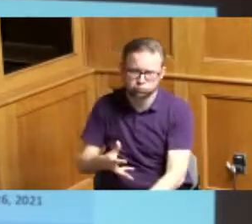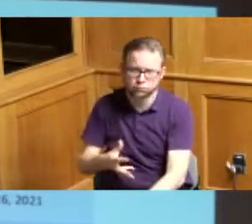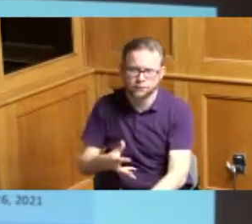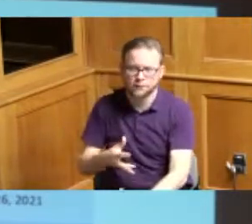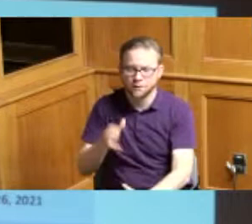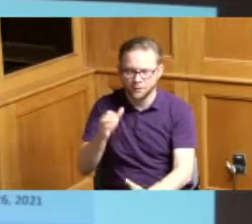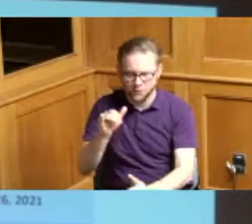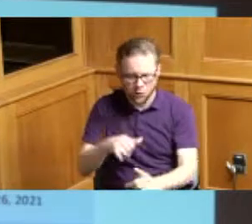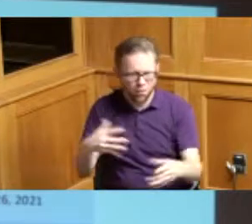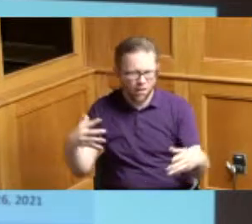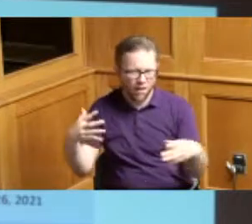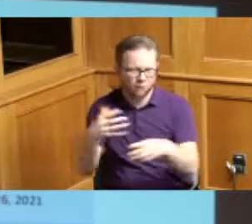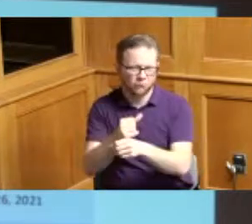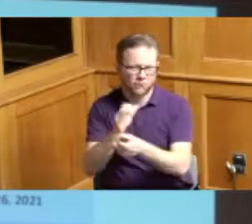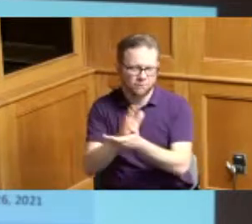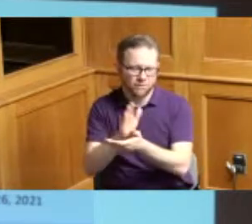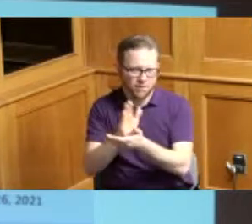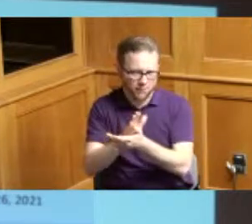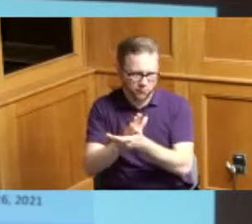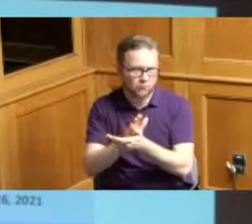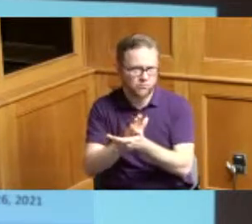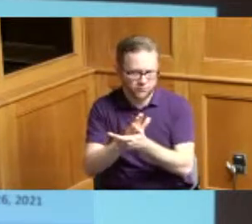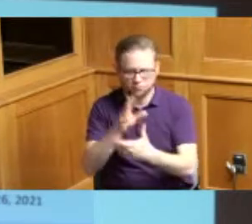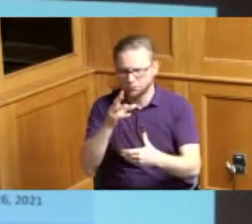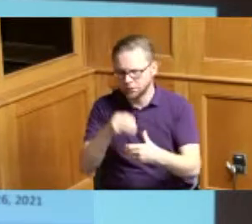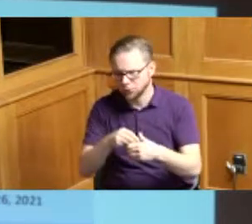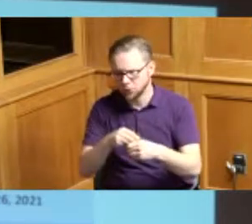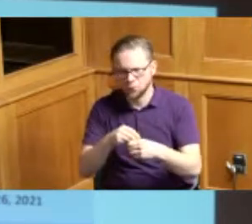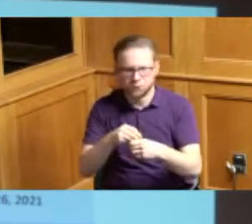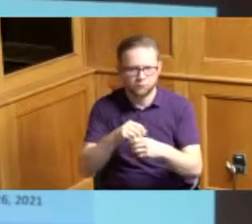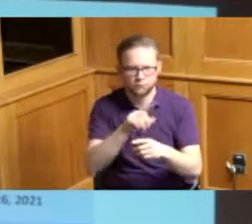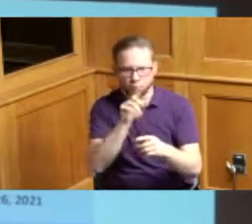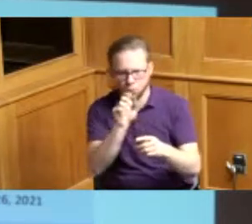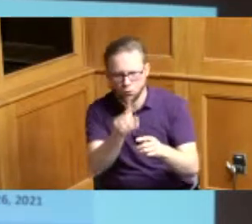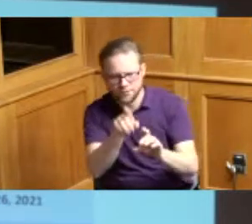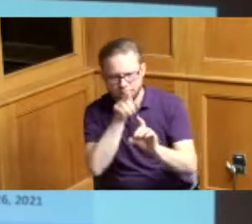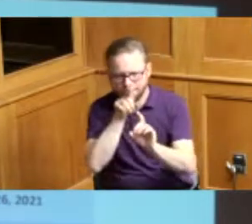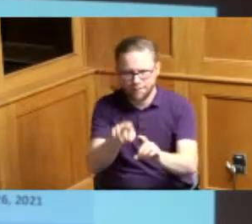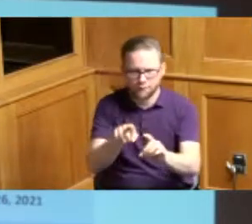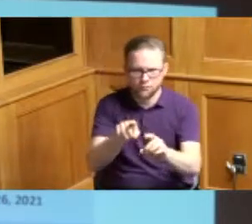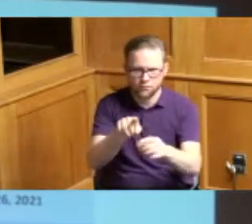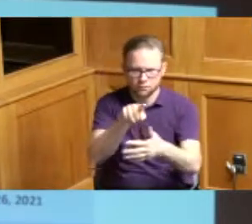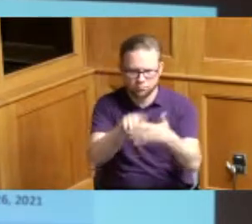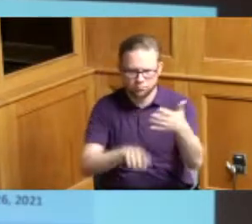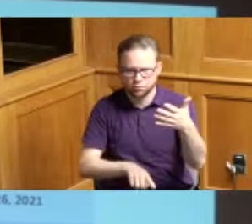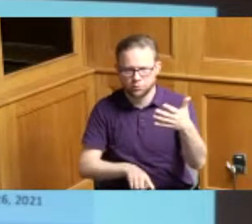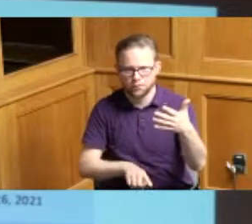papers also that have you know q a type questions and and whatnot and we can again do deep dives on